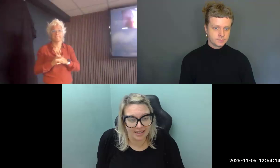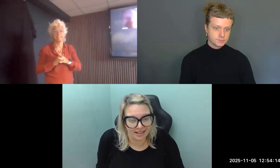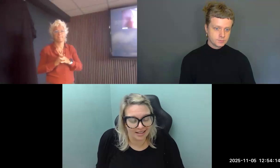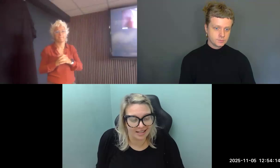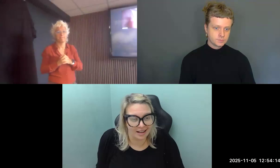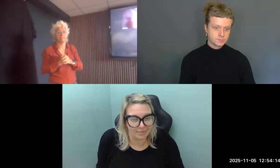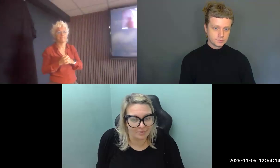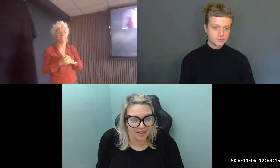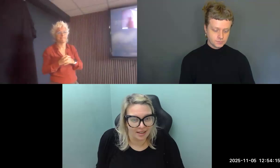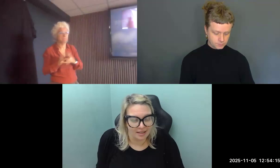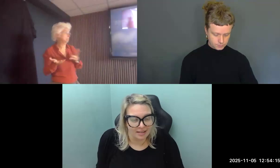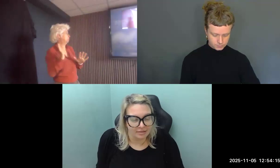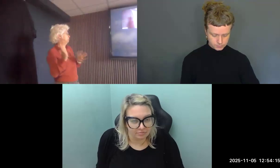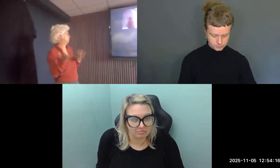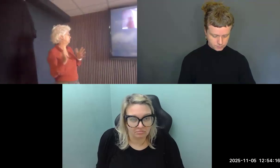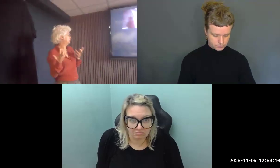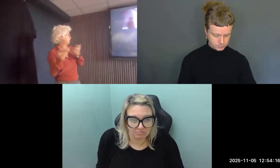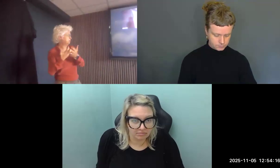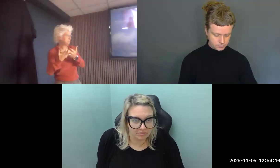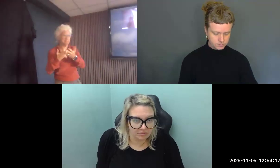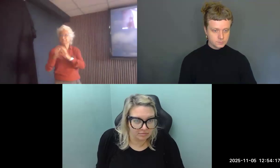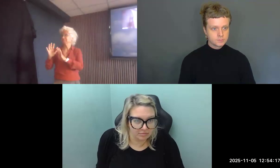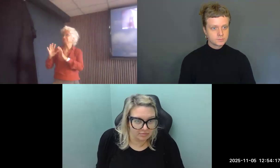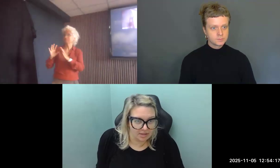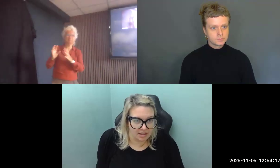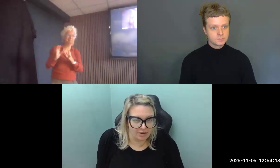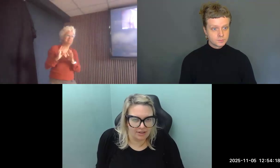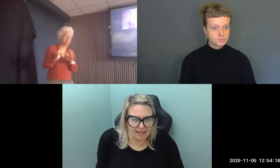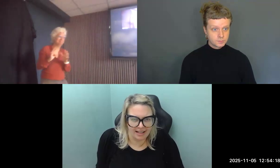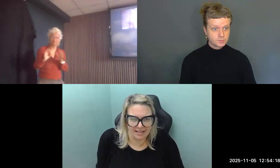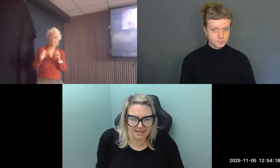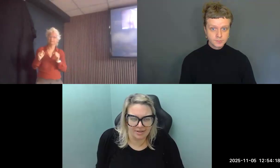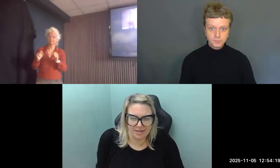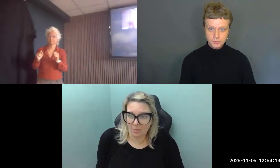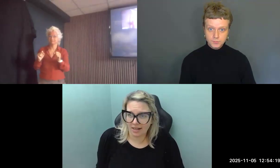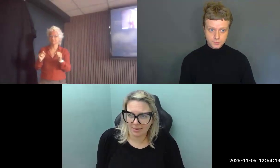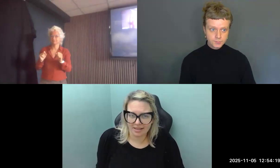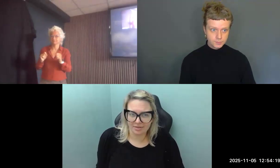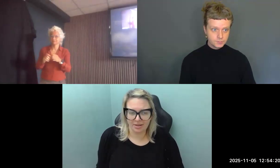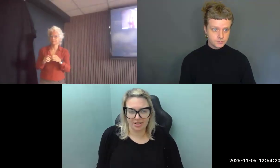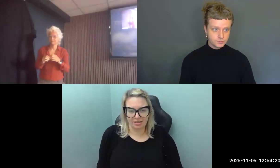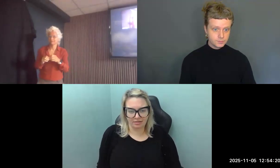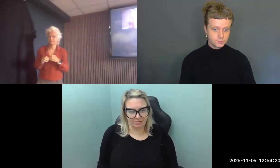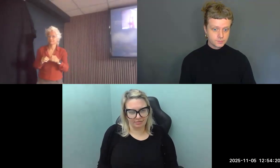by signers. So hopefully that goes some way to answer your question.